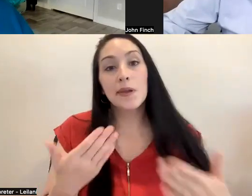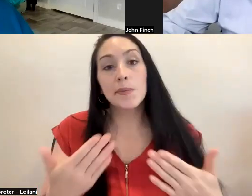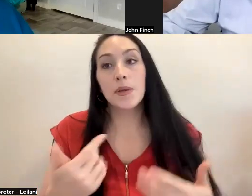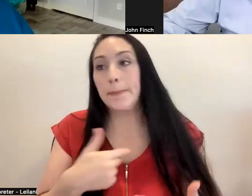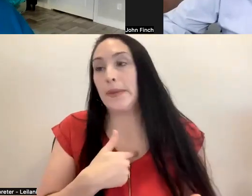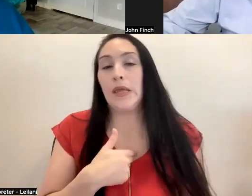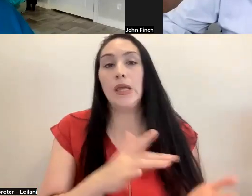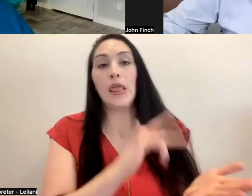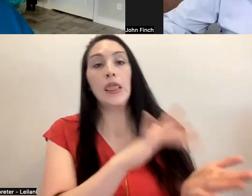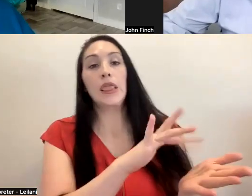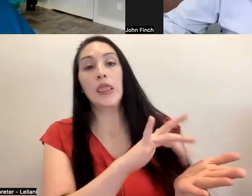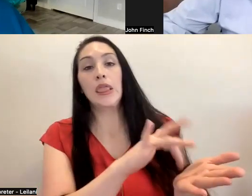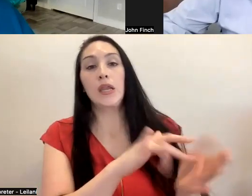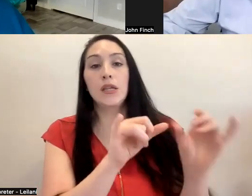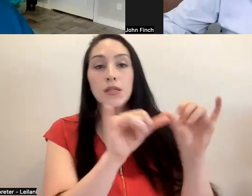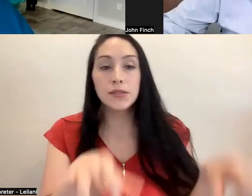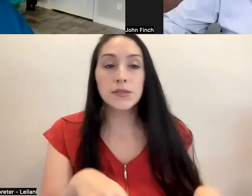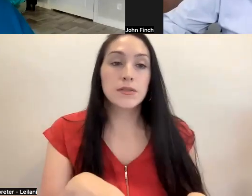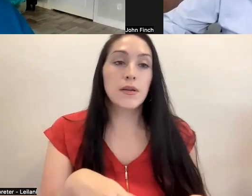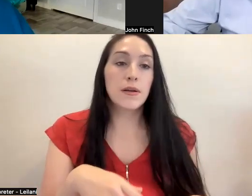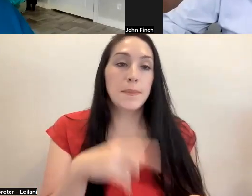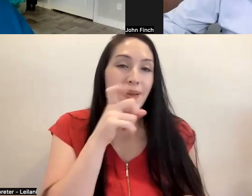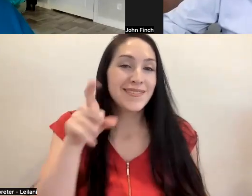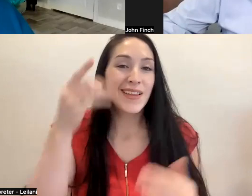something like that, just because they're unaware, and you know, it's actually surprising